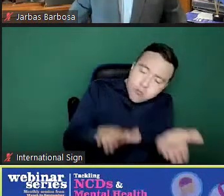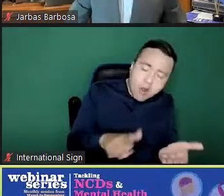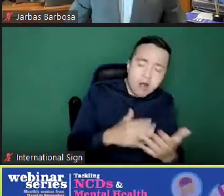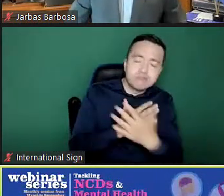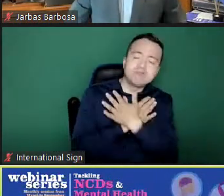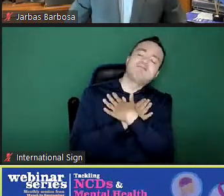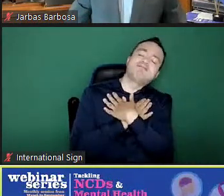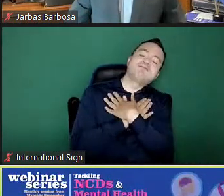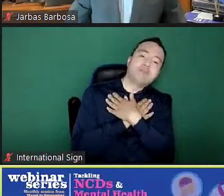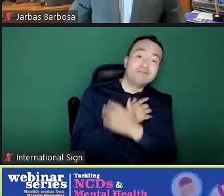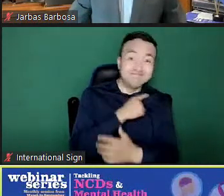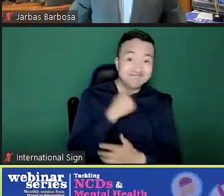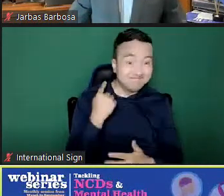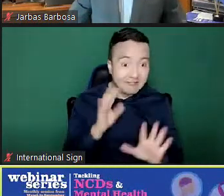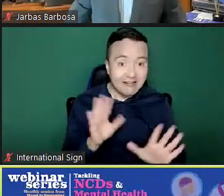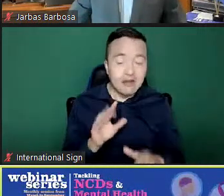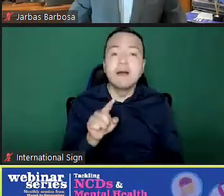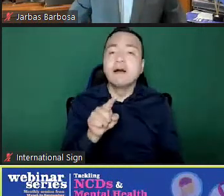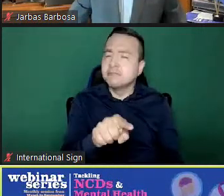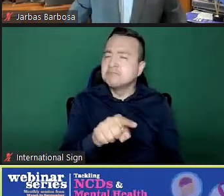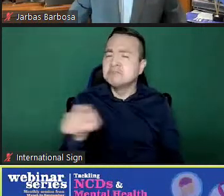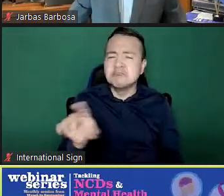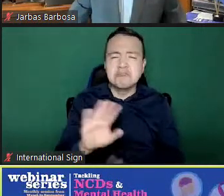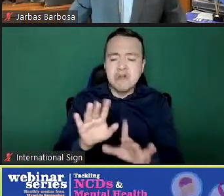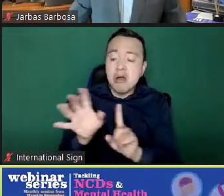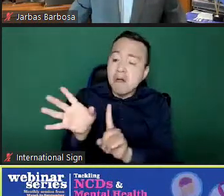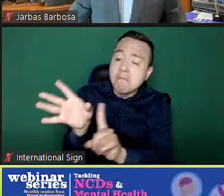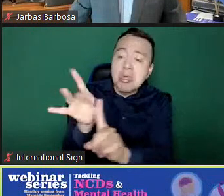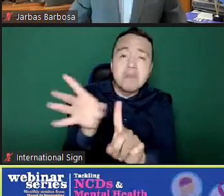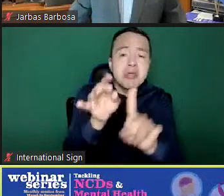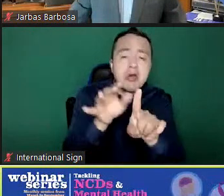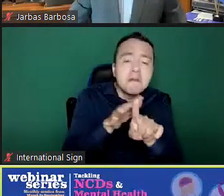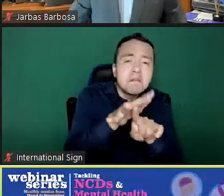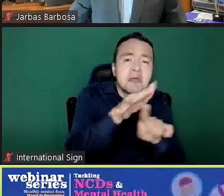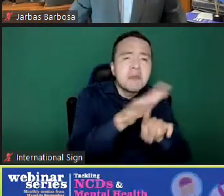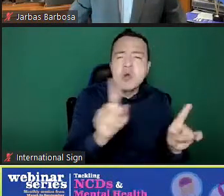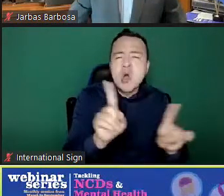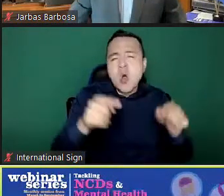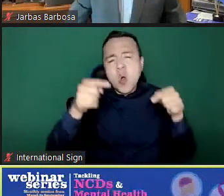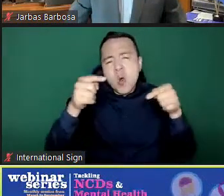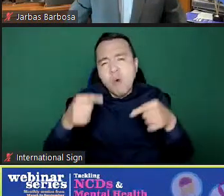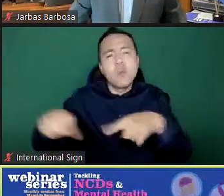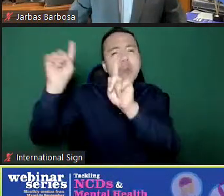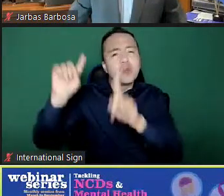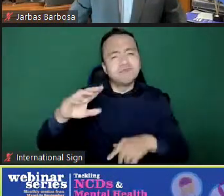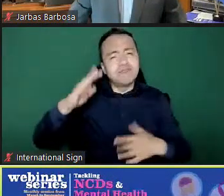% of NCD deaths take place prematurely, in persons aged 30 to 70 years.